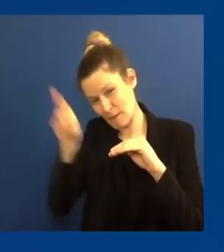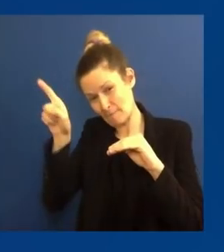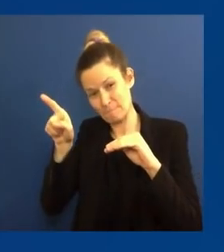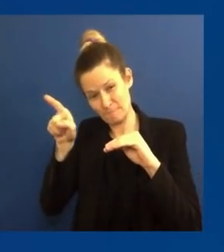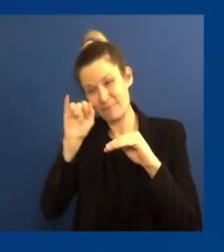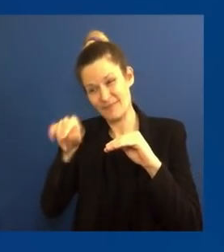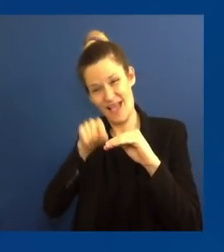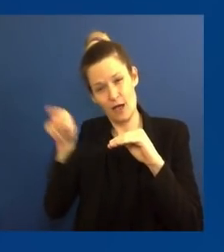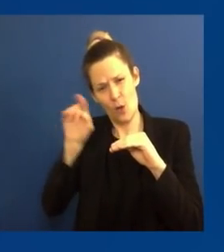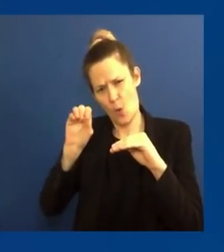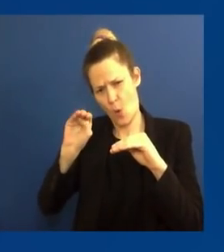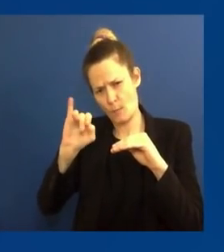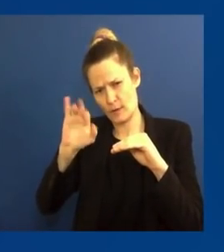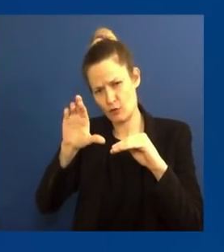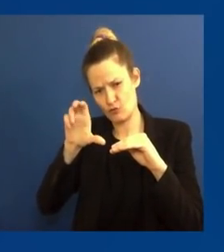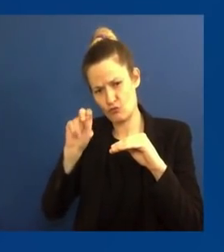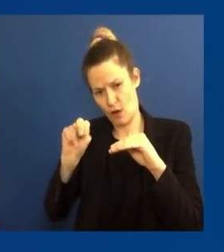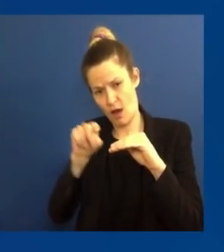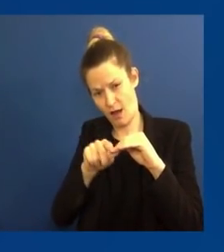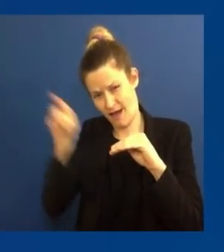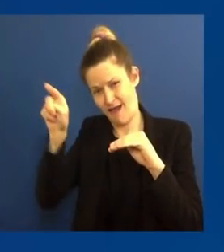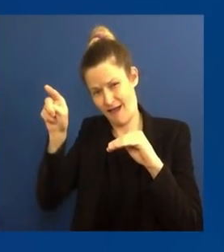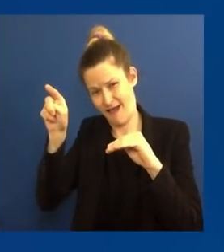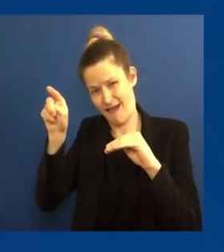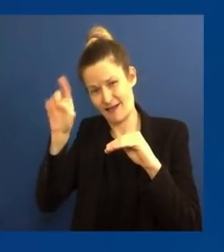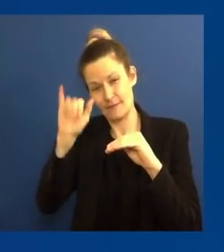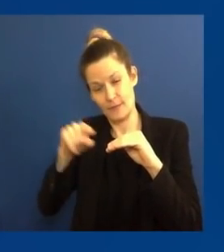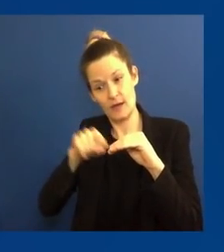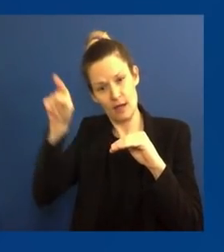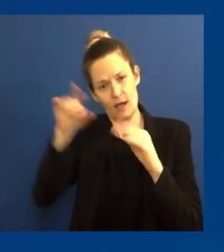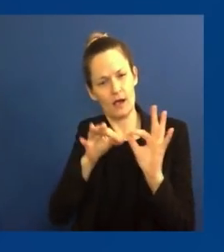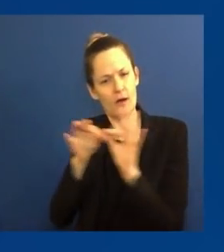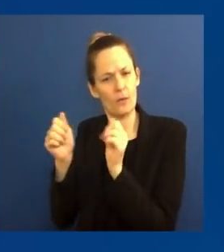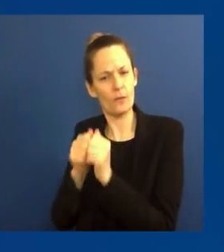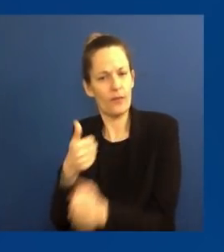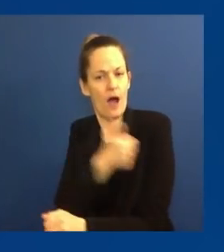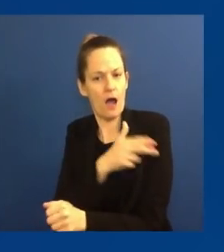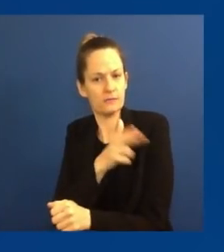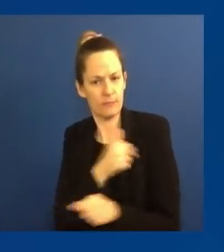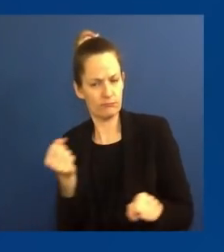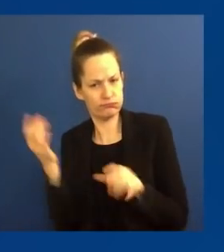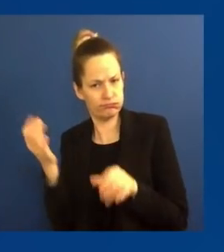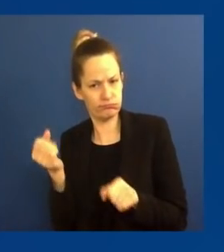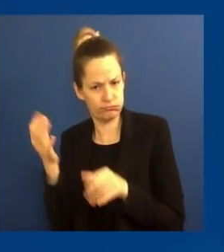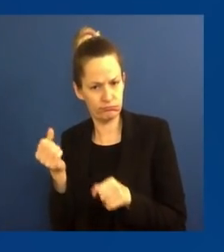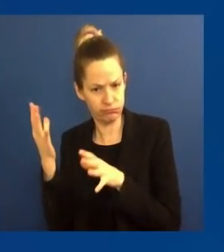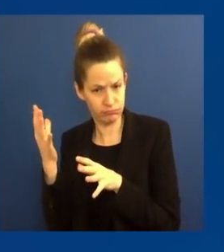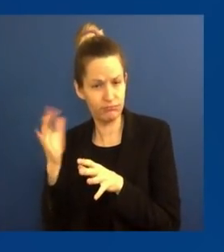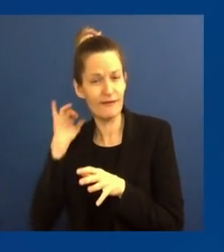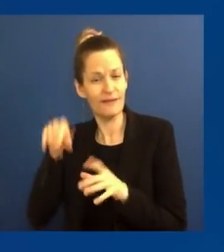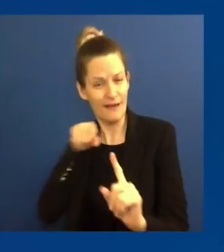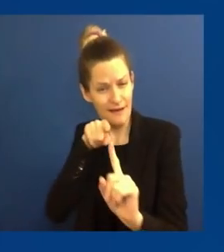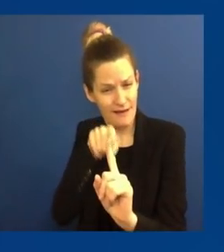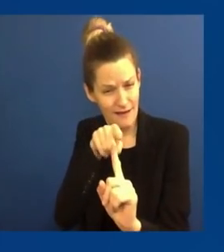on the prior slide: For both the Delta and Omicron variant, there was a decline in vaccine effectiveness